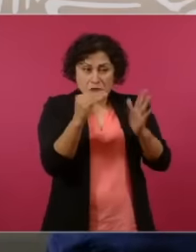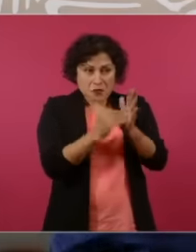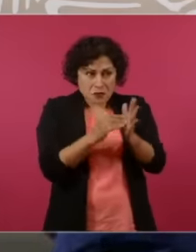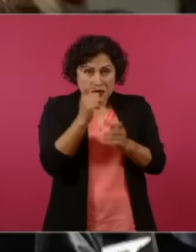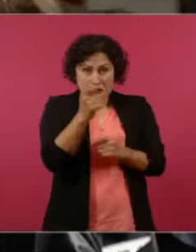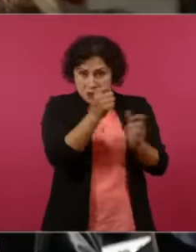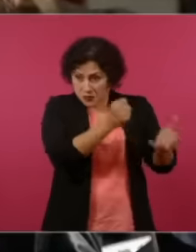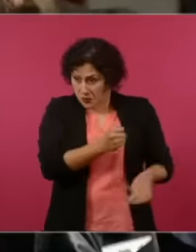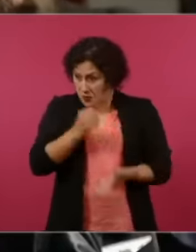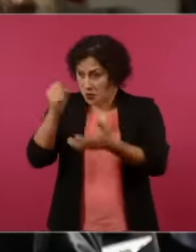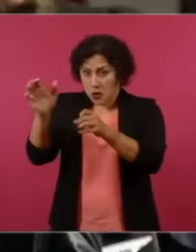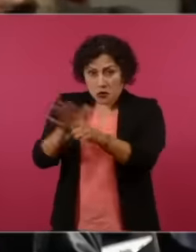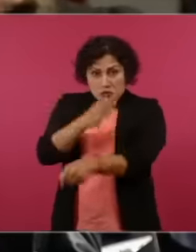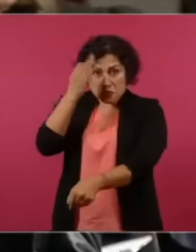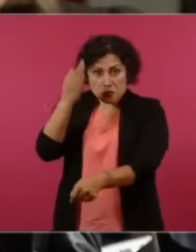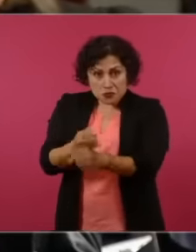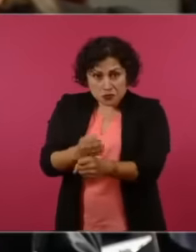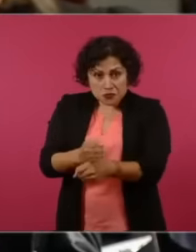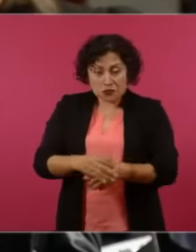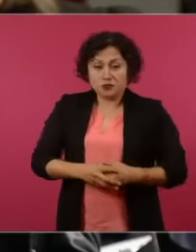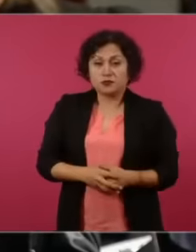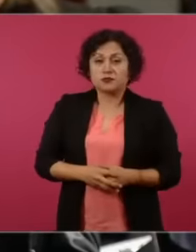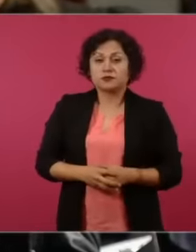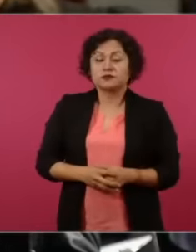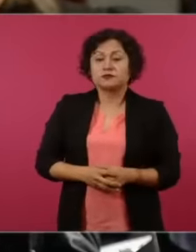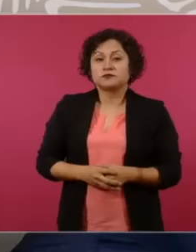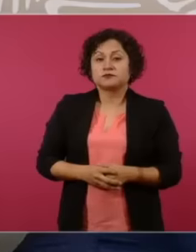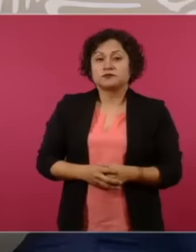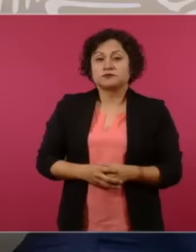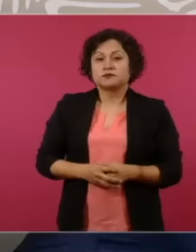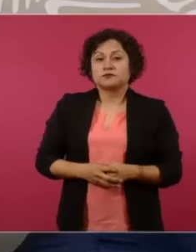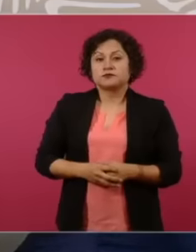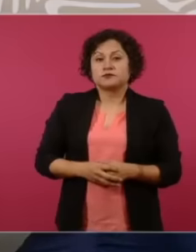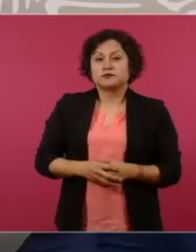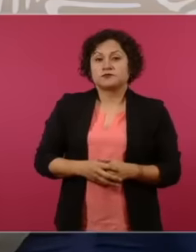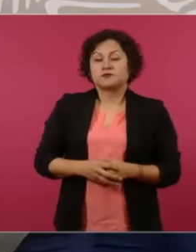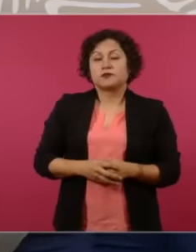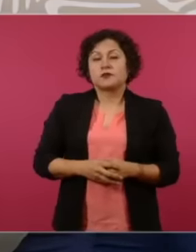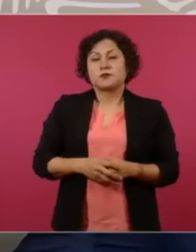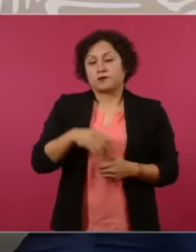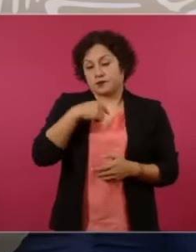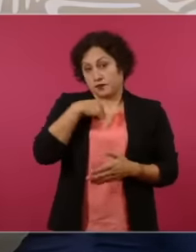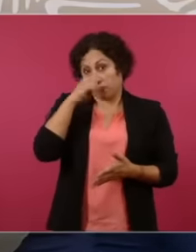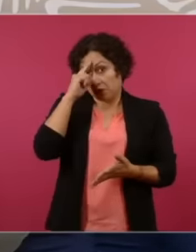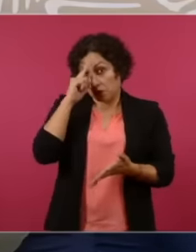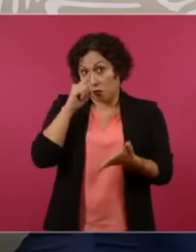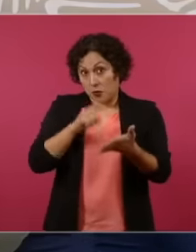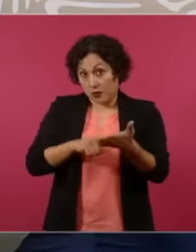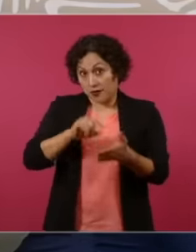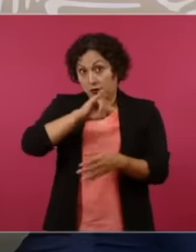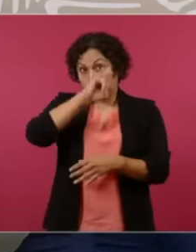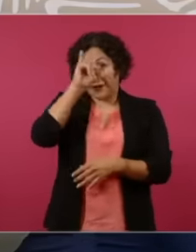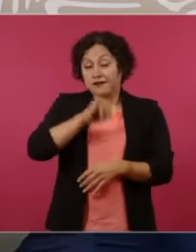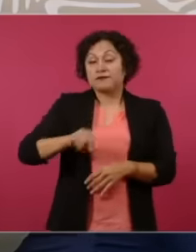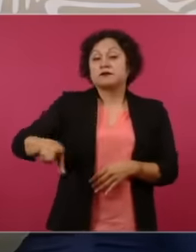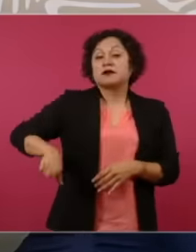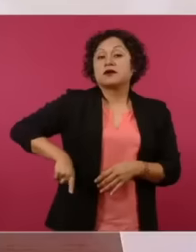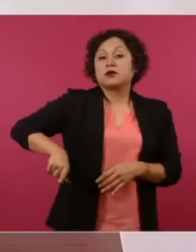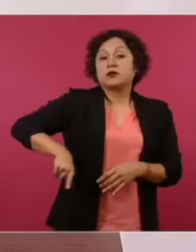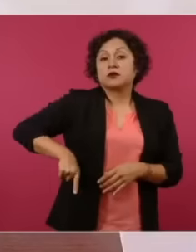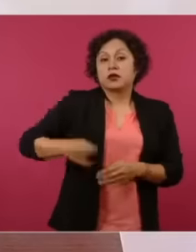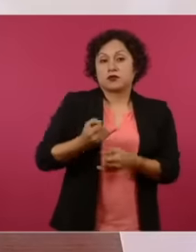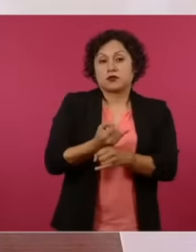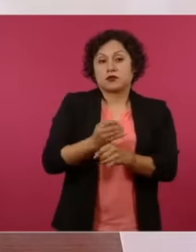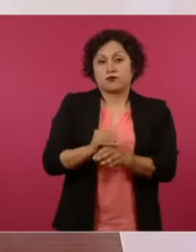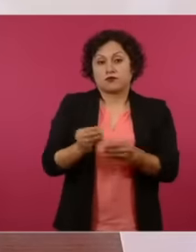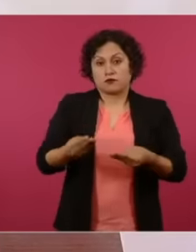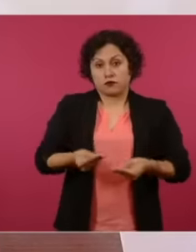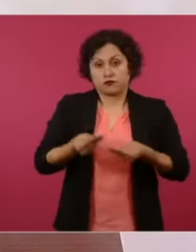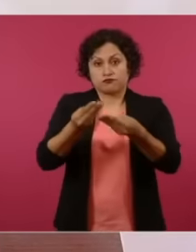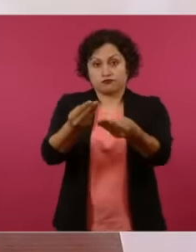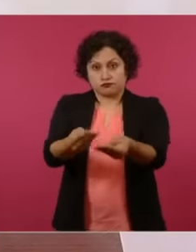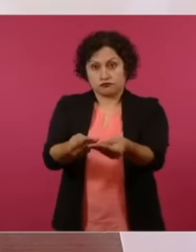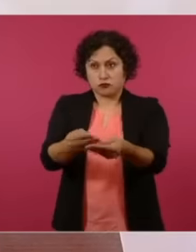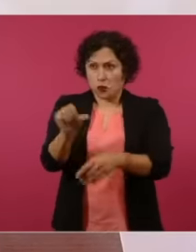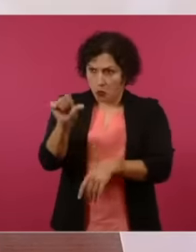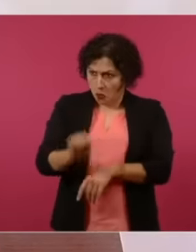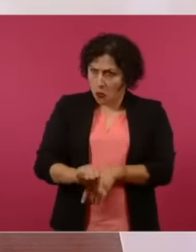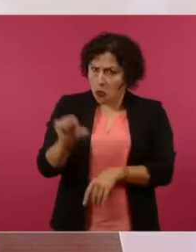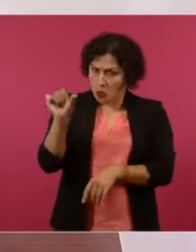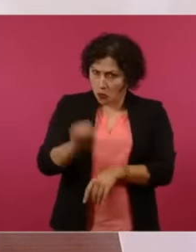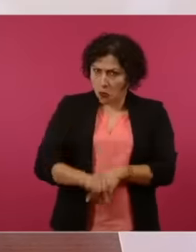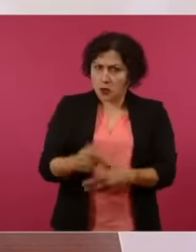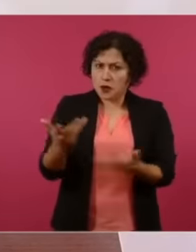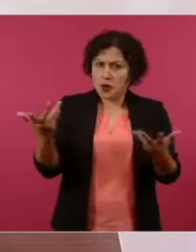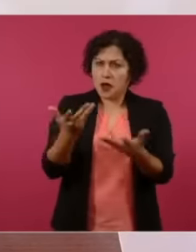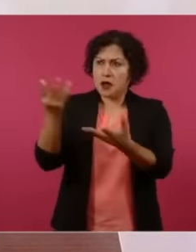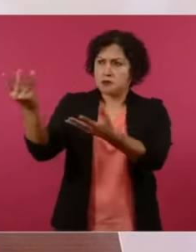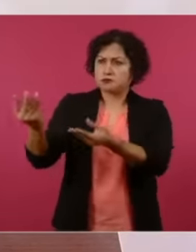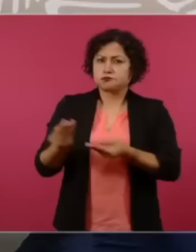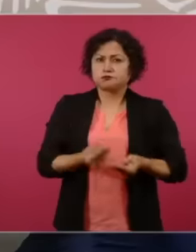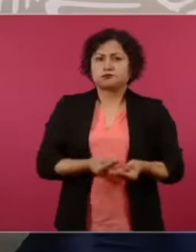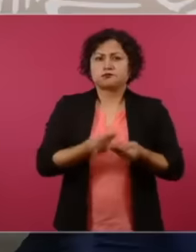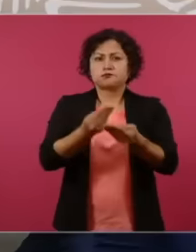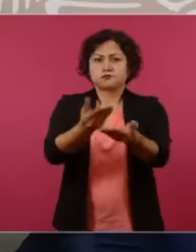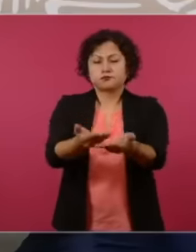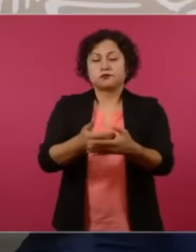Martín could inform you about this, we are going to ask you to report today but it is being attended to